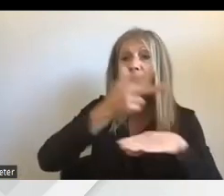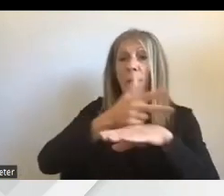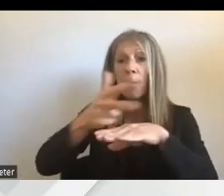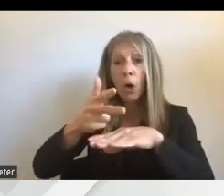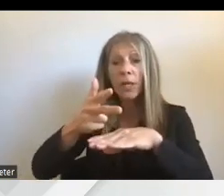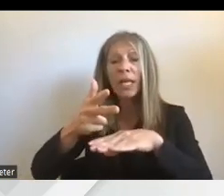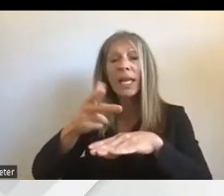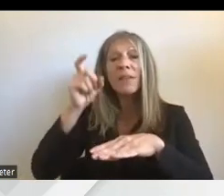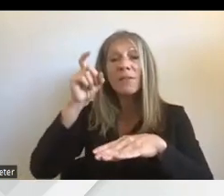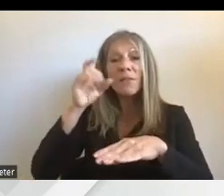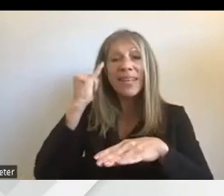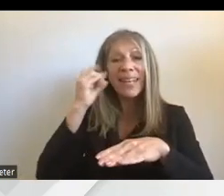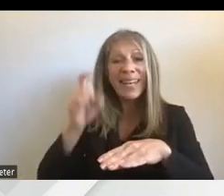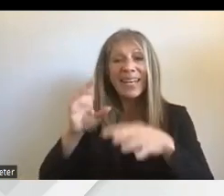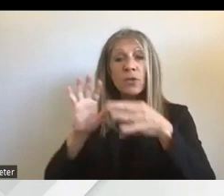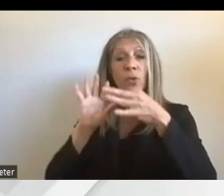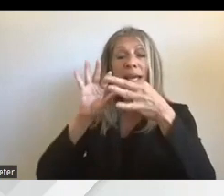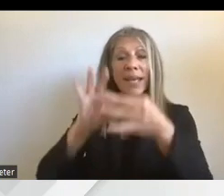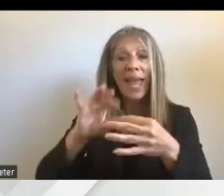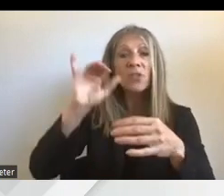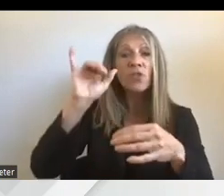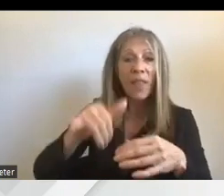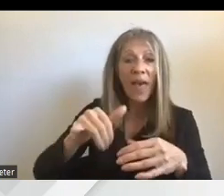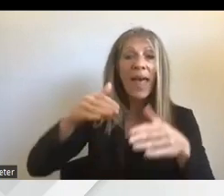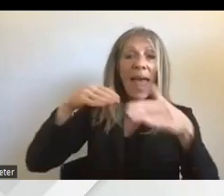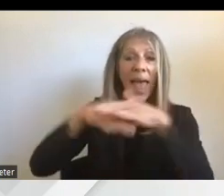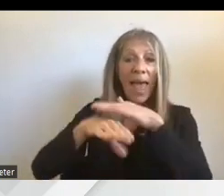space if needed to connect the parking space to the pedestrian access route.